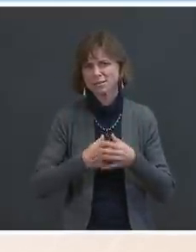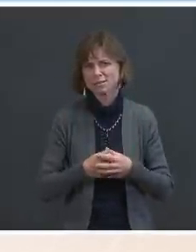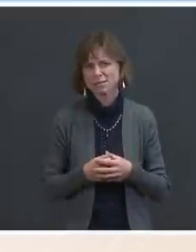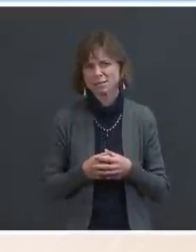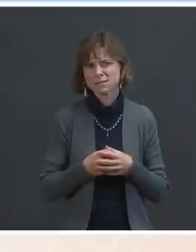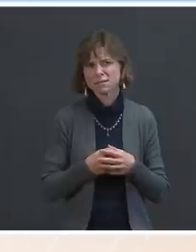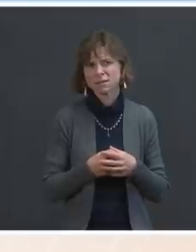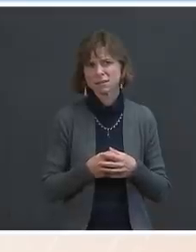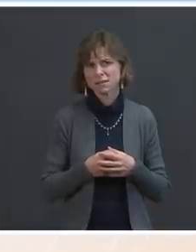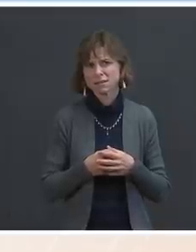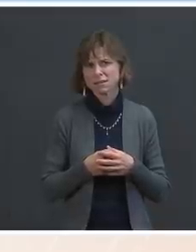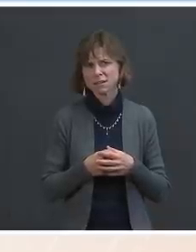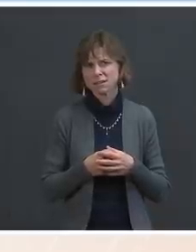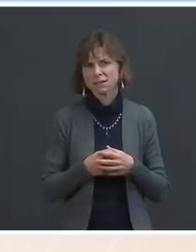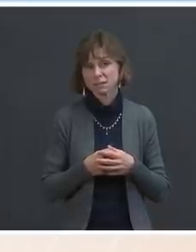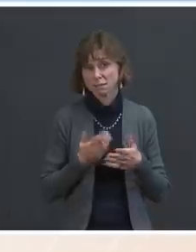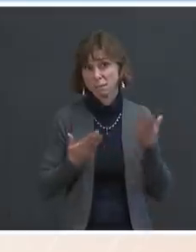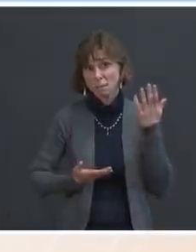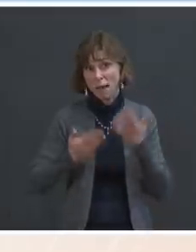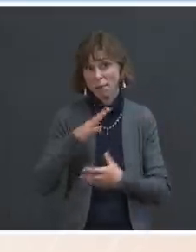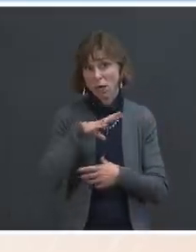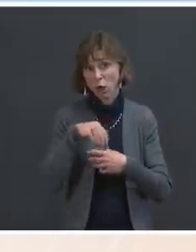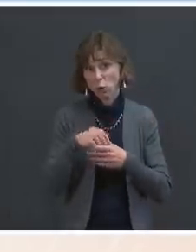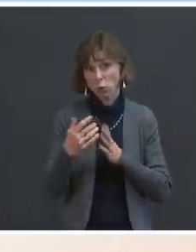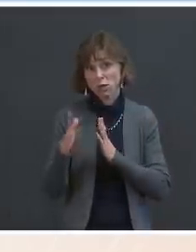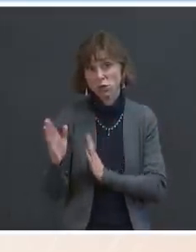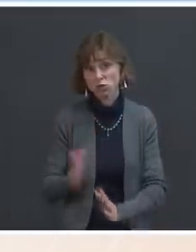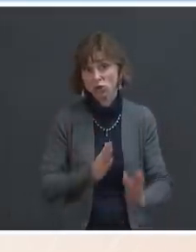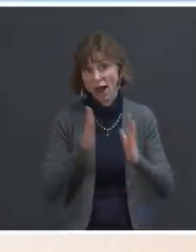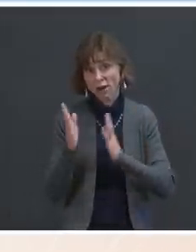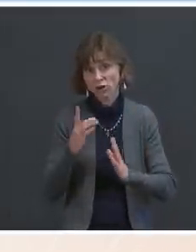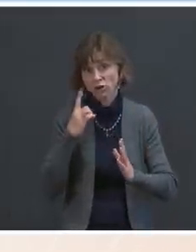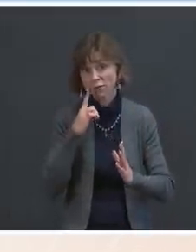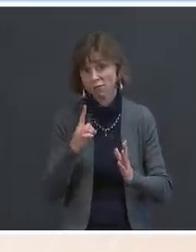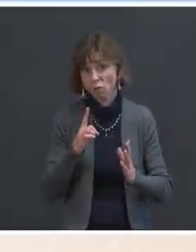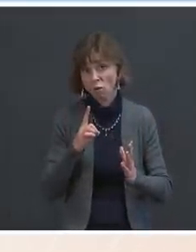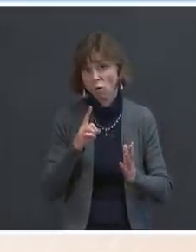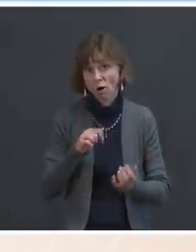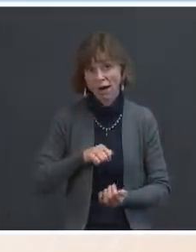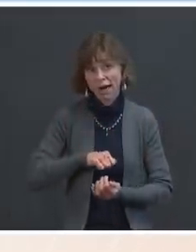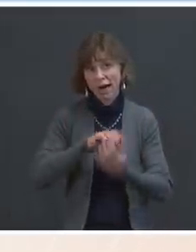Might that discussion include a strategy to counter vaccine diplomacy from China and Russia?